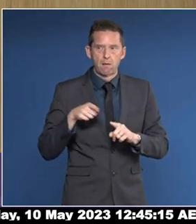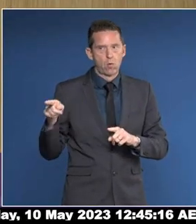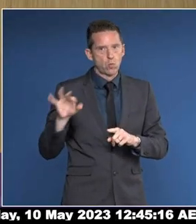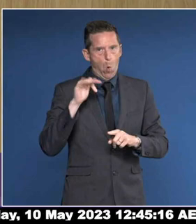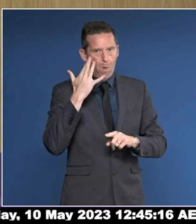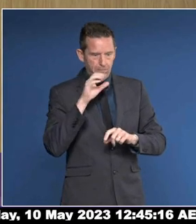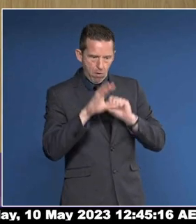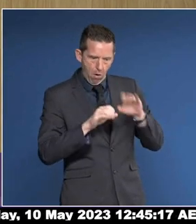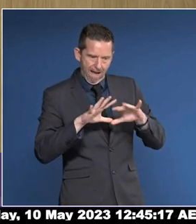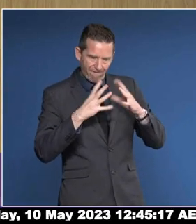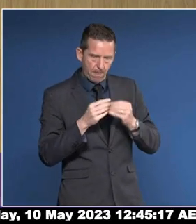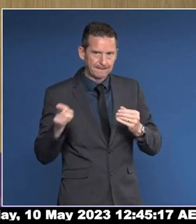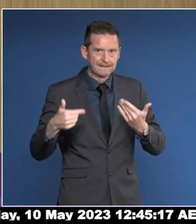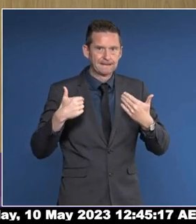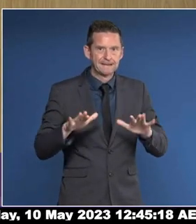I - I can't say what they did or didn't do.